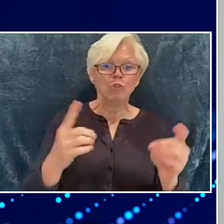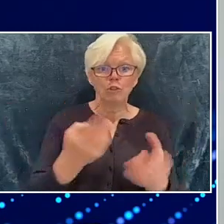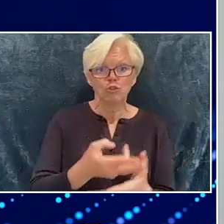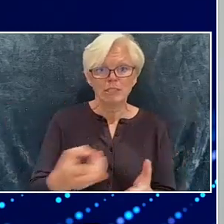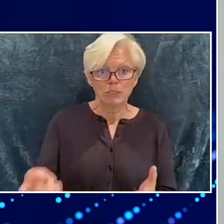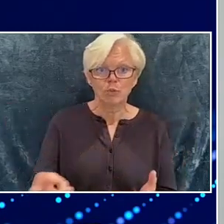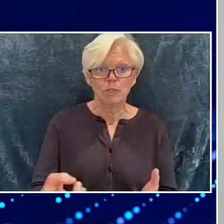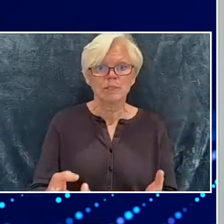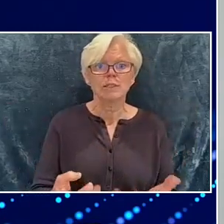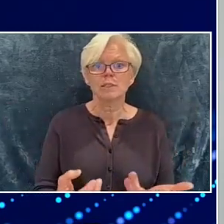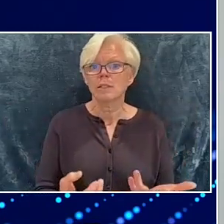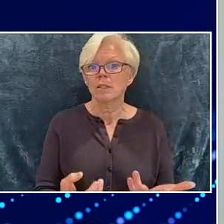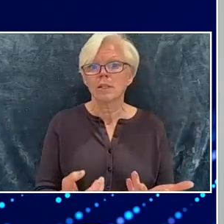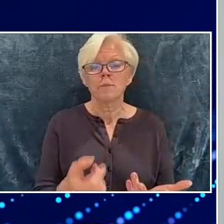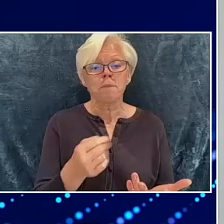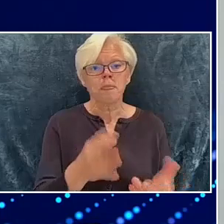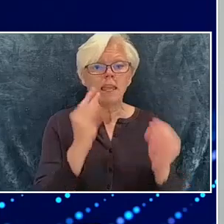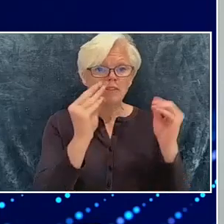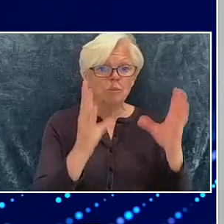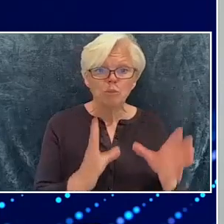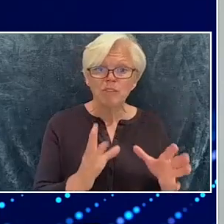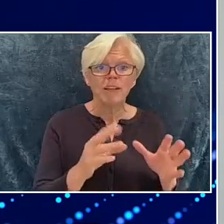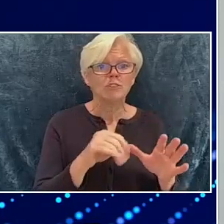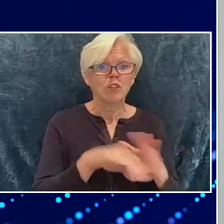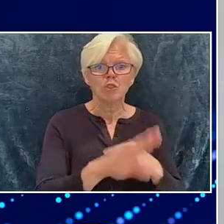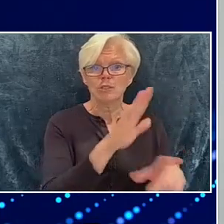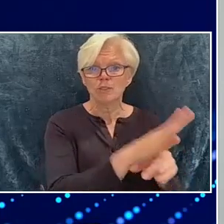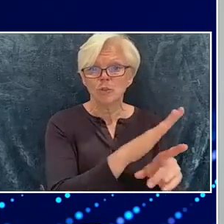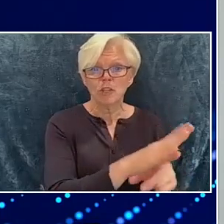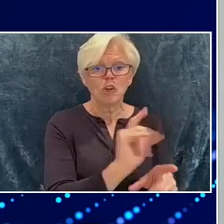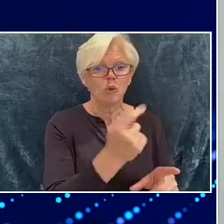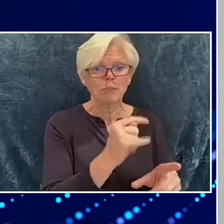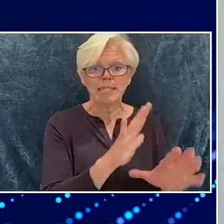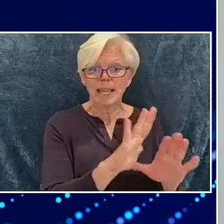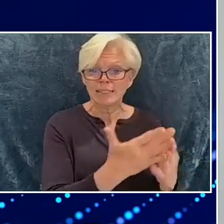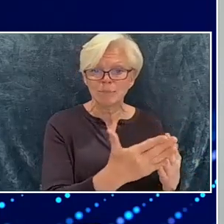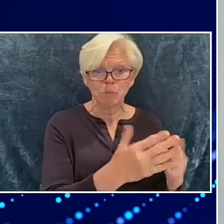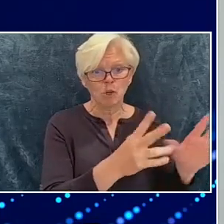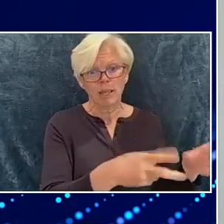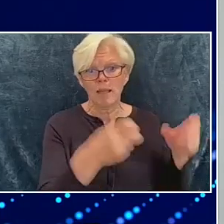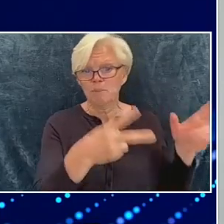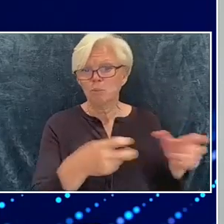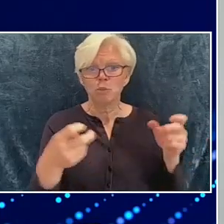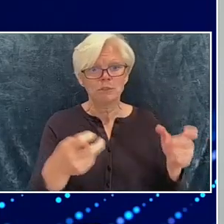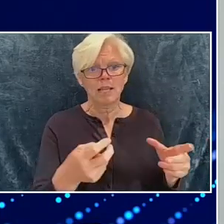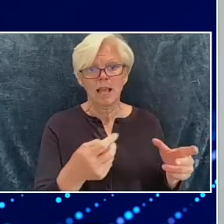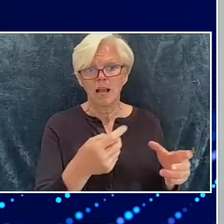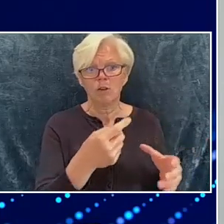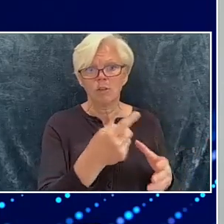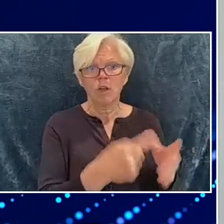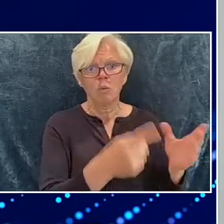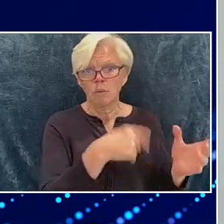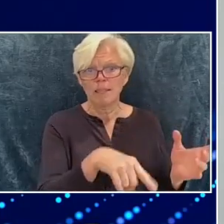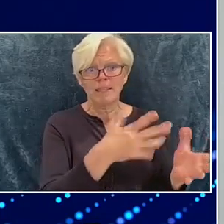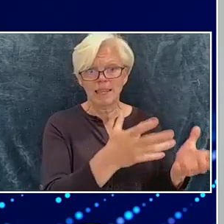If a professor goes into their own textbooks and pulls out things that they want to pull together for the student,